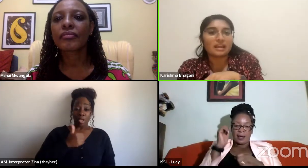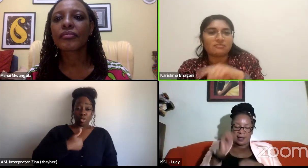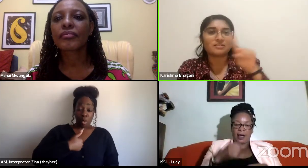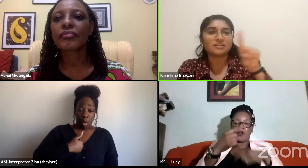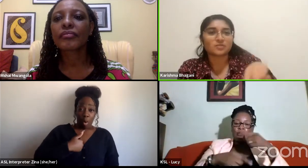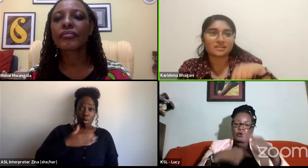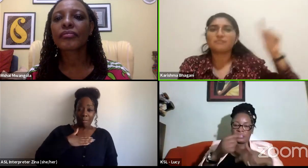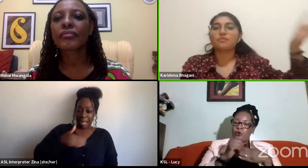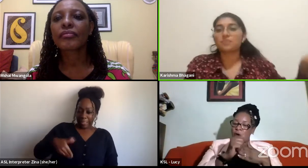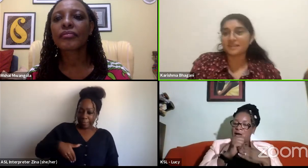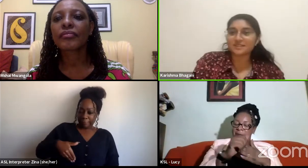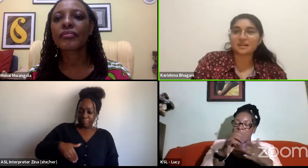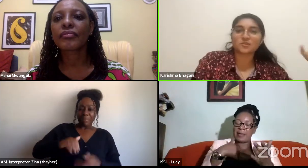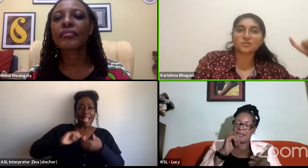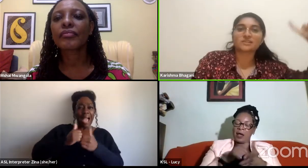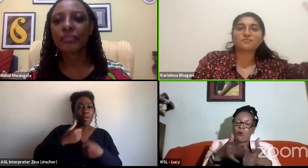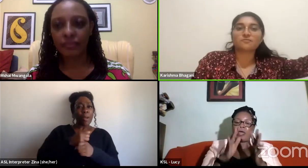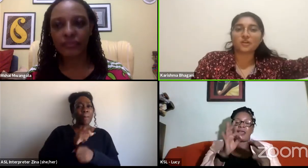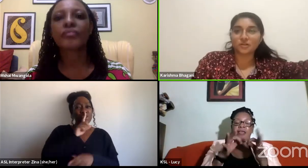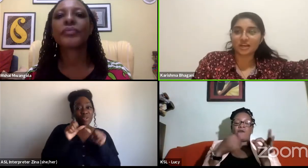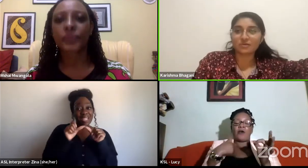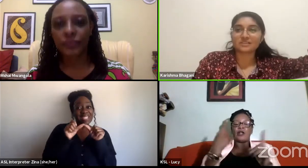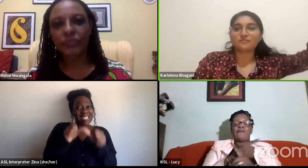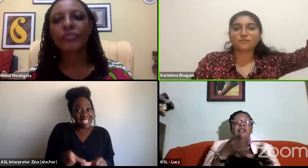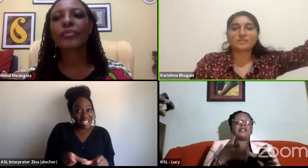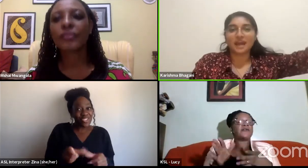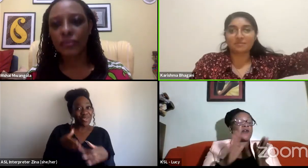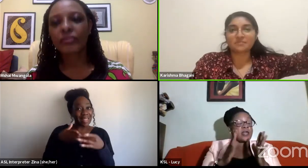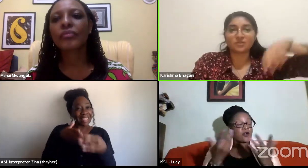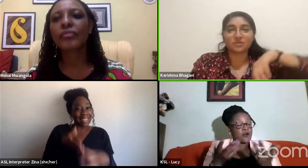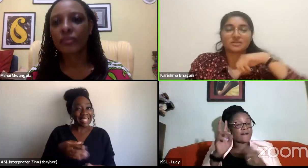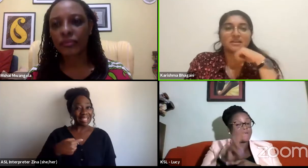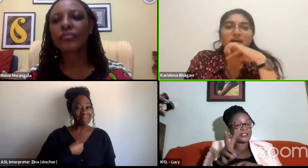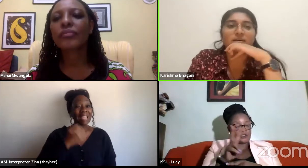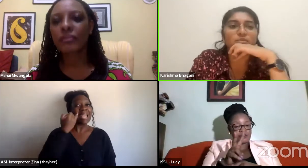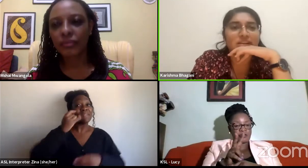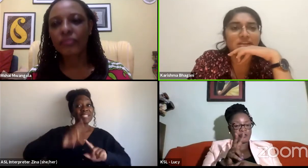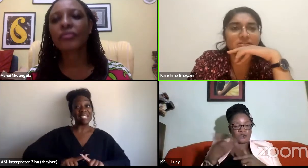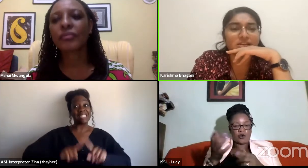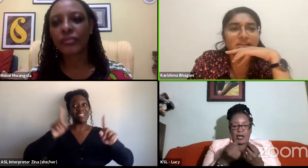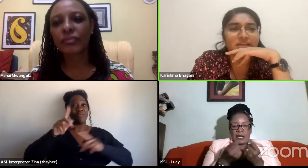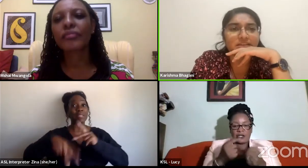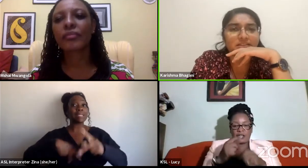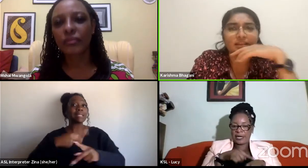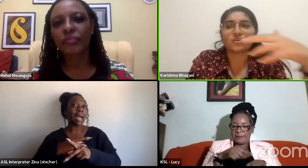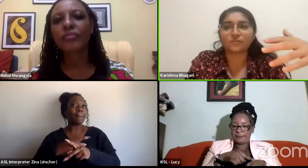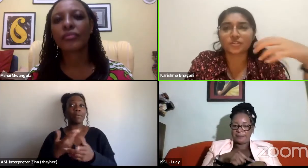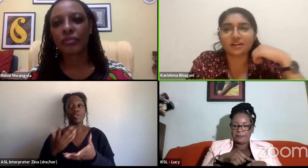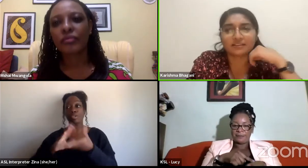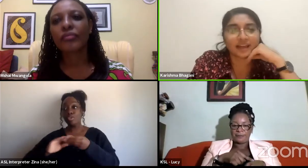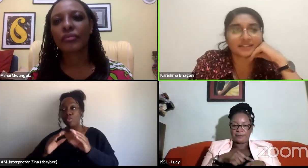if this was a different piece and this was a different version and it was a different time. So really, really thank you for sharing that